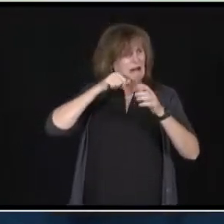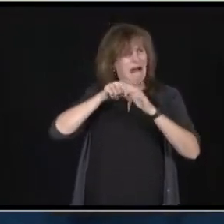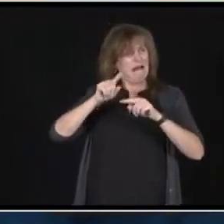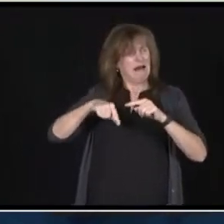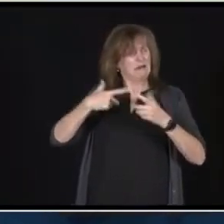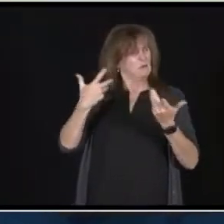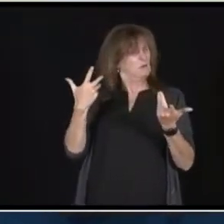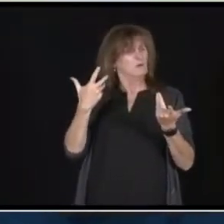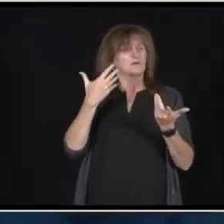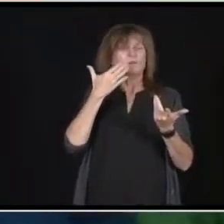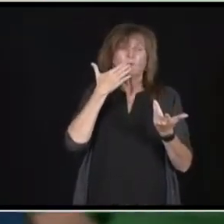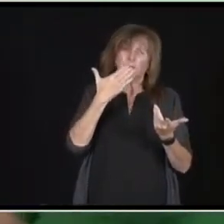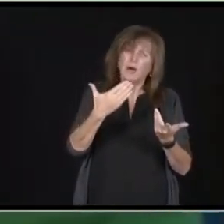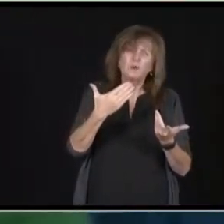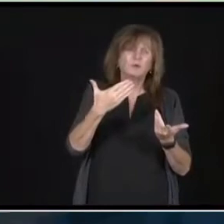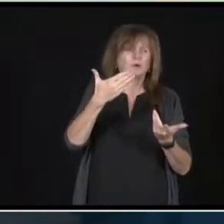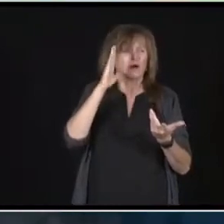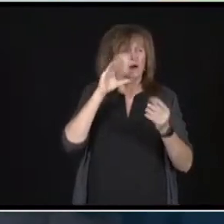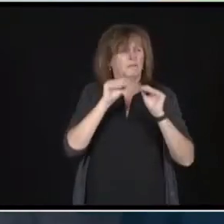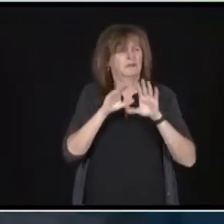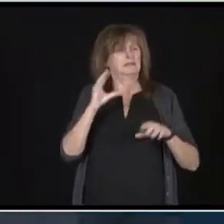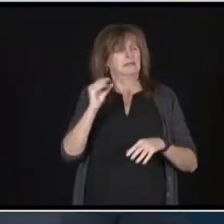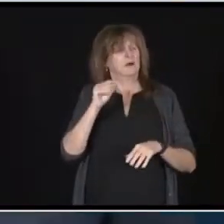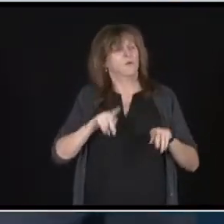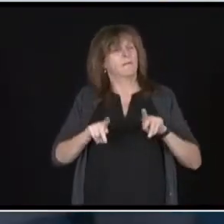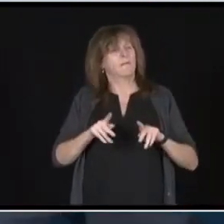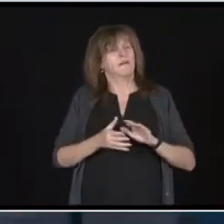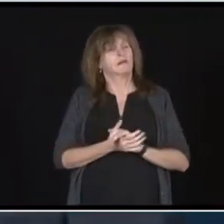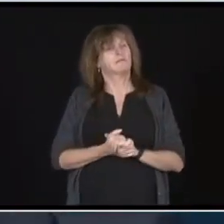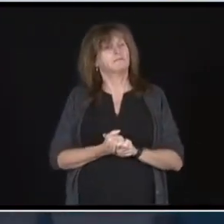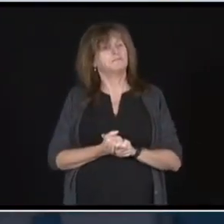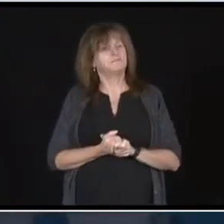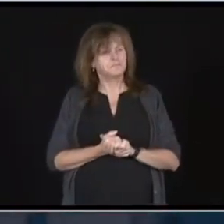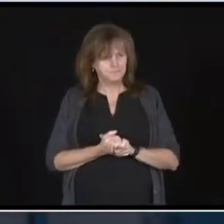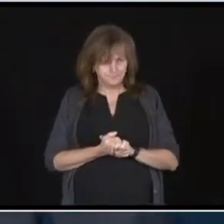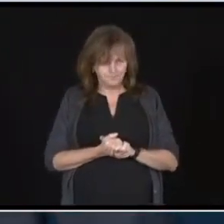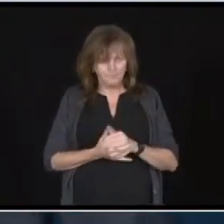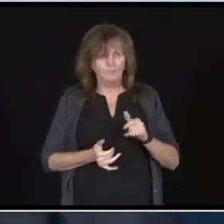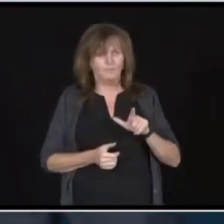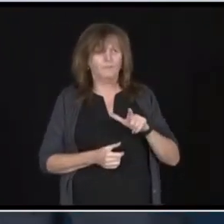I will pass it over to Minister Elliott. Thank you premier and good afternoon.